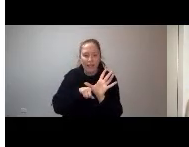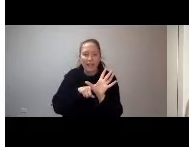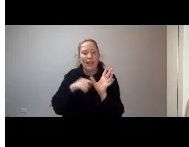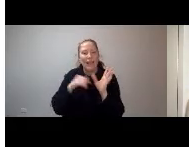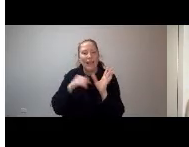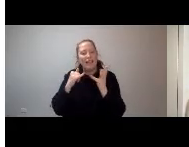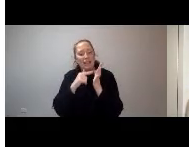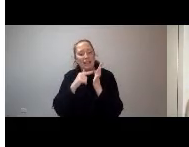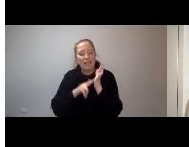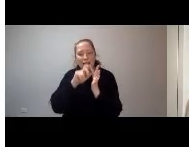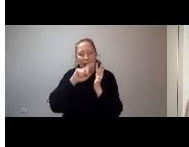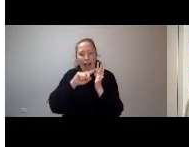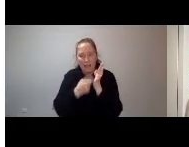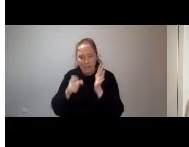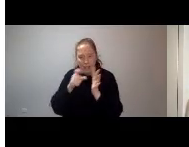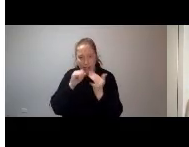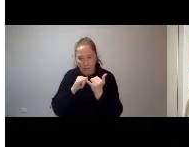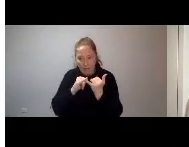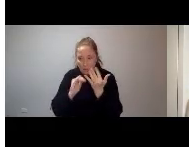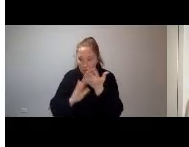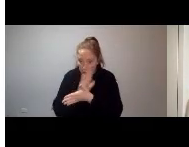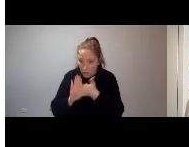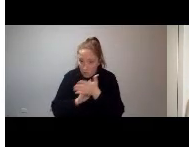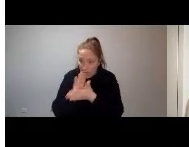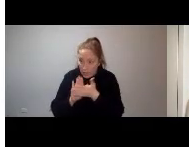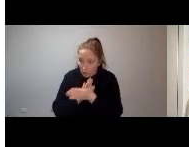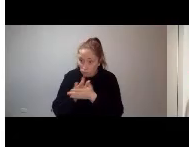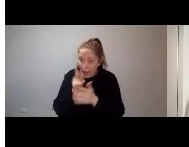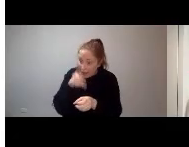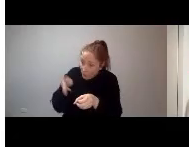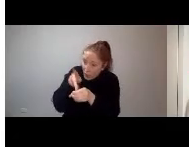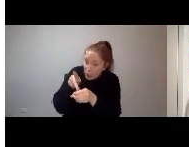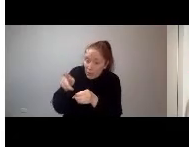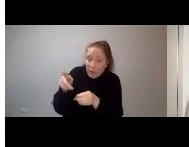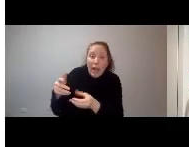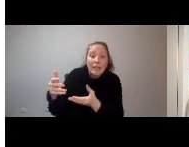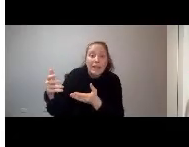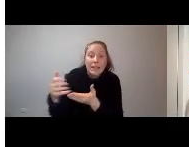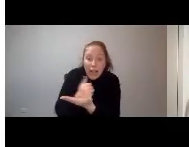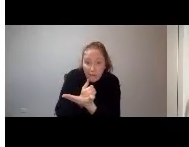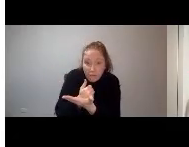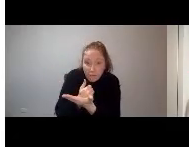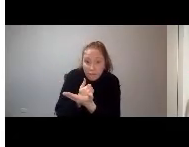participants are safe from violence, abuse, neglect, and harm, while being supported to have choice and dignity.